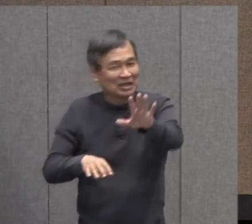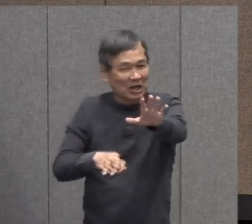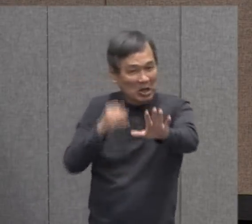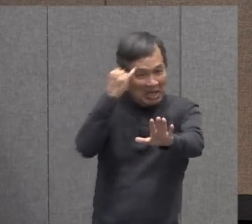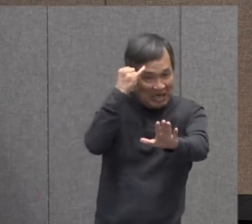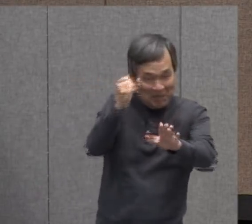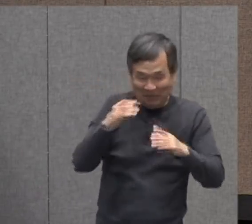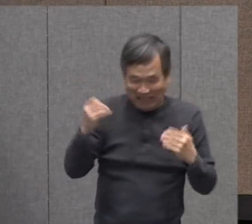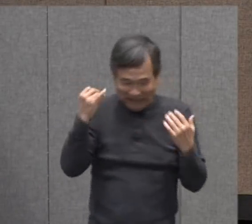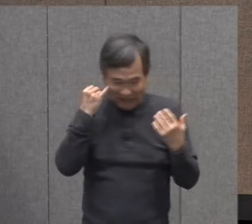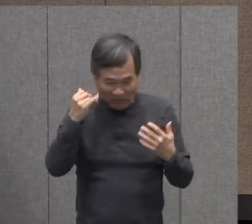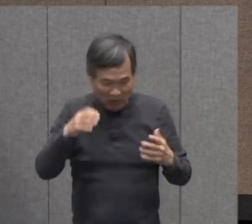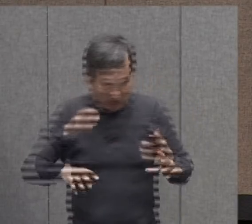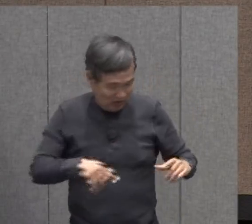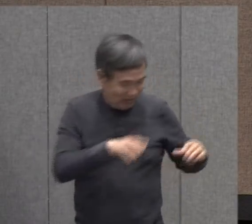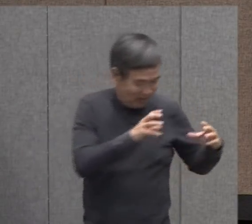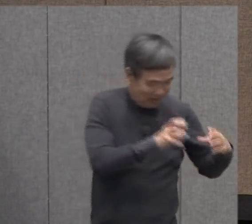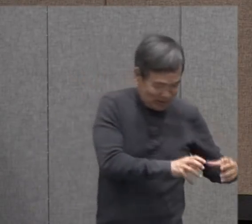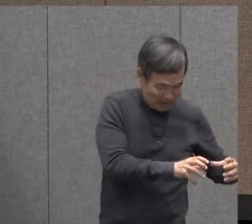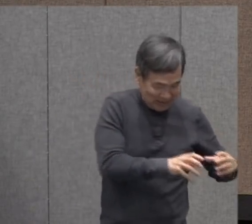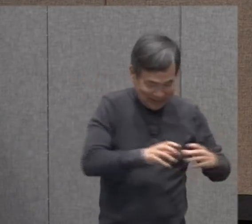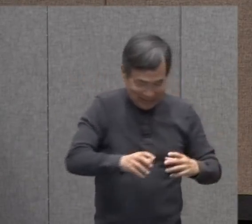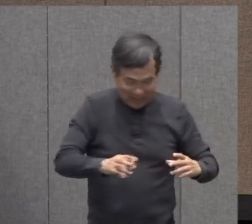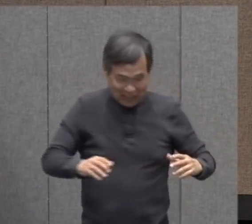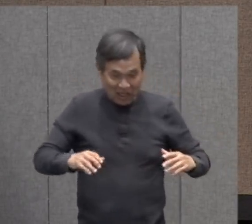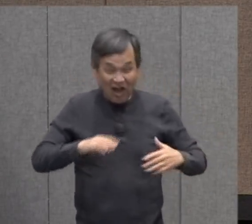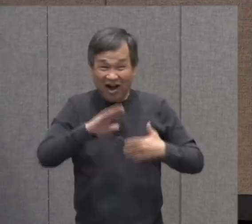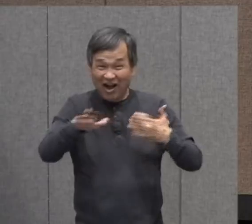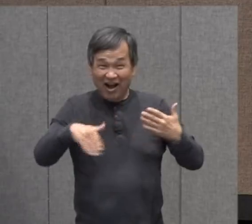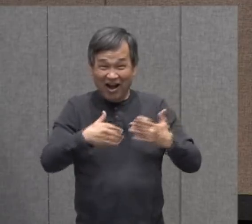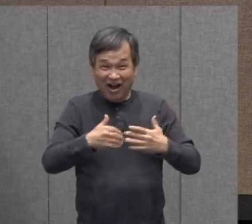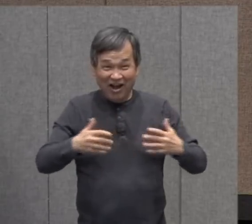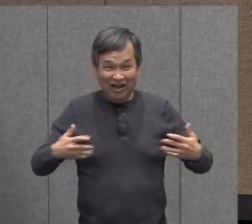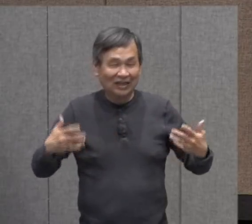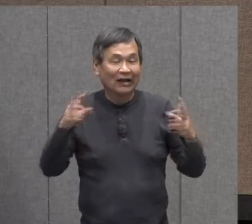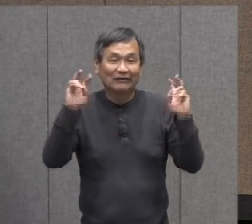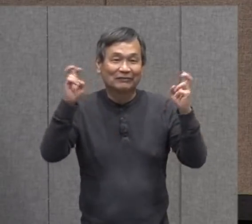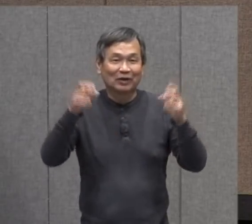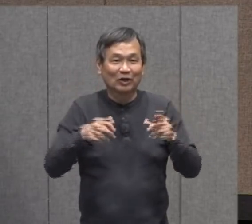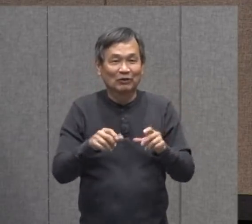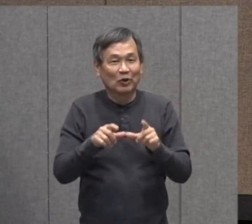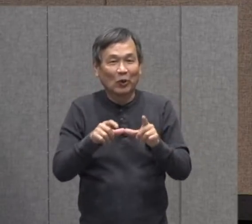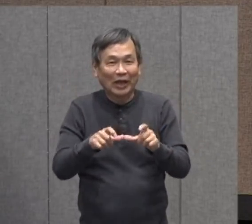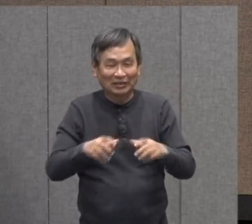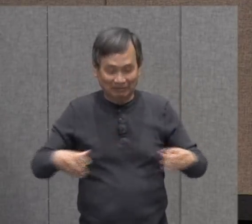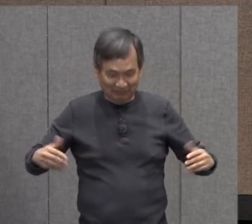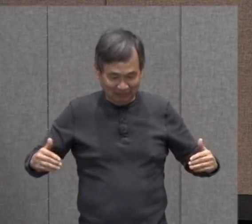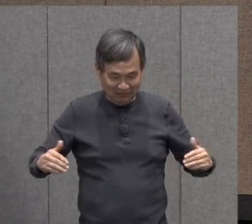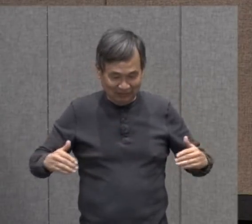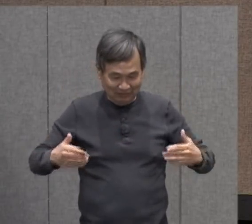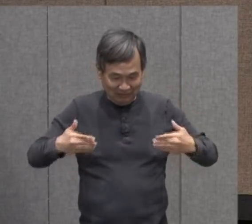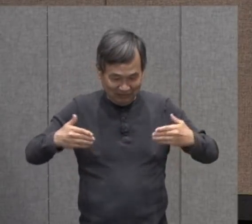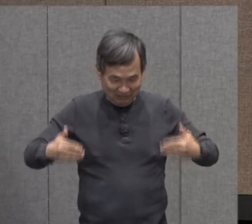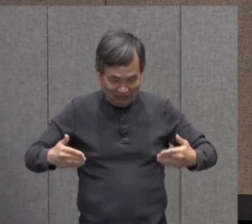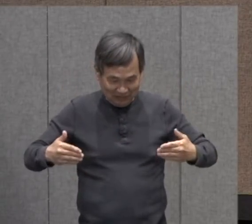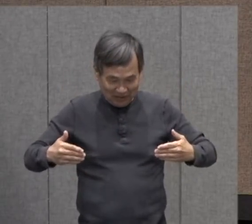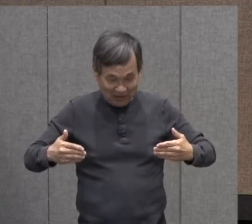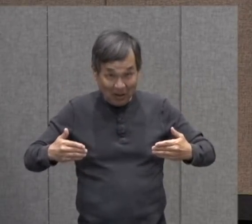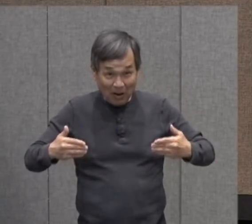move at the same speed and speed is the rate of motion, how fast or slow an object is moving.